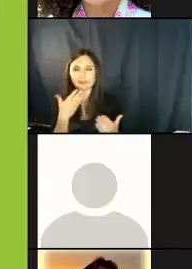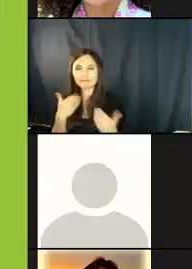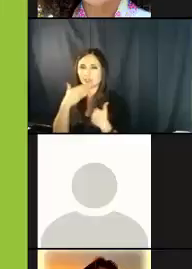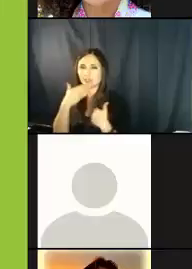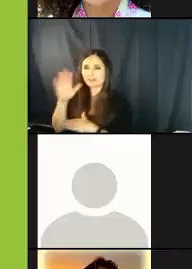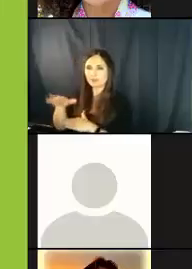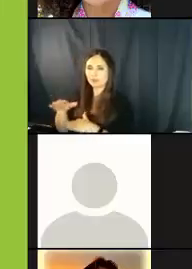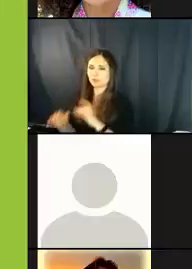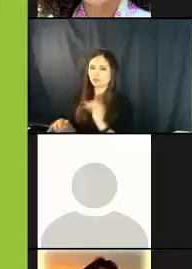Barbara: You too.